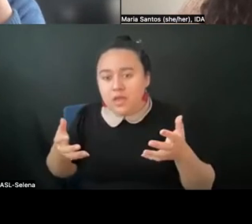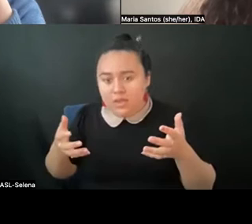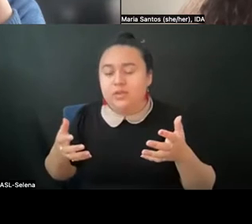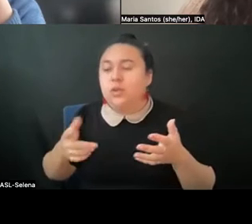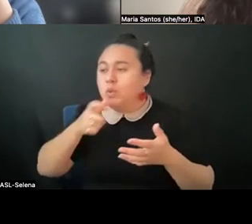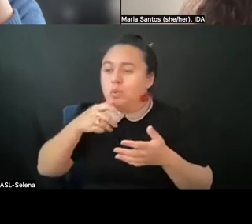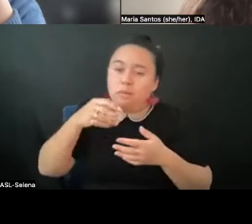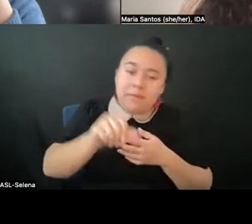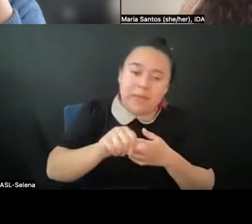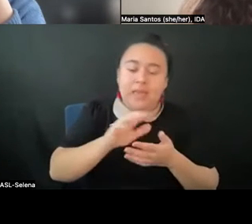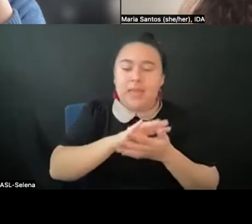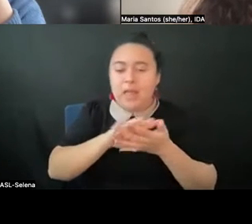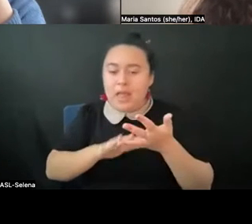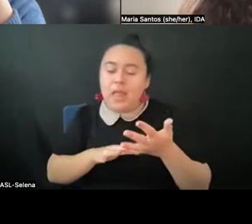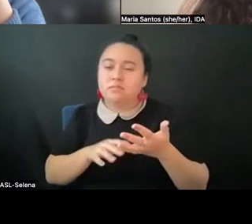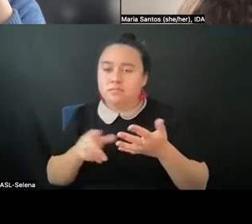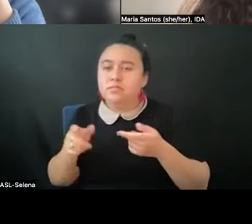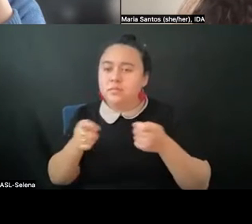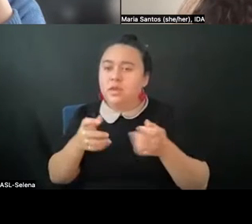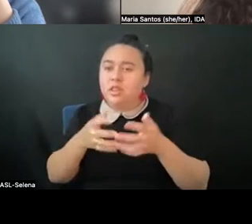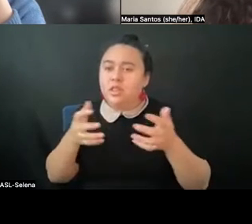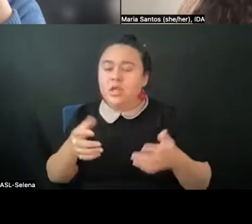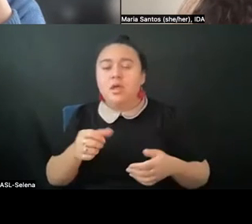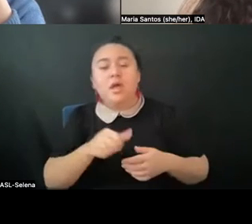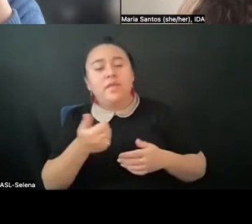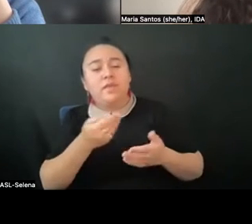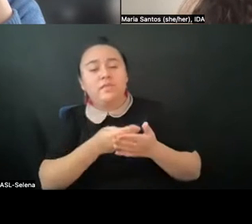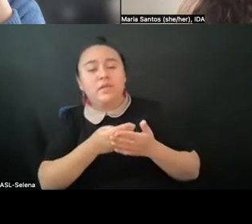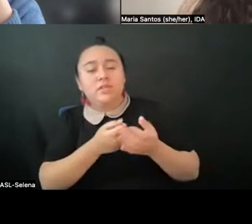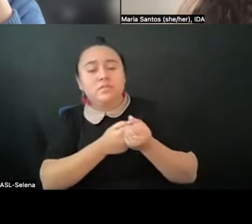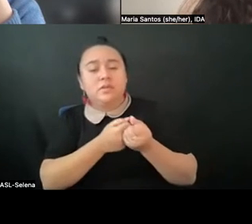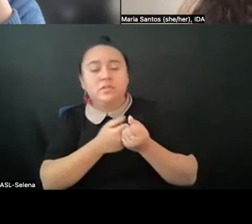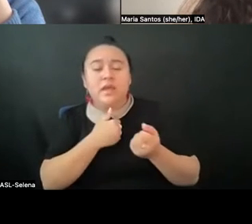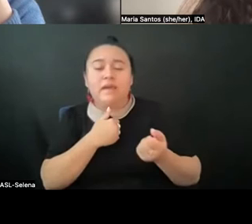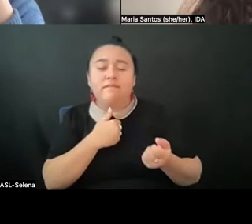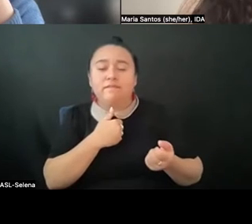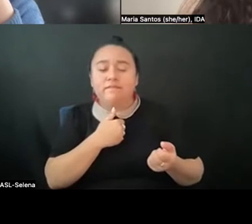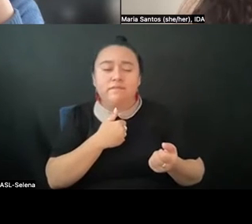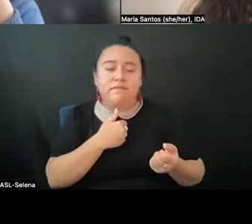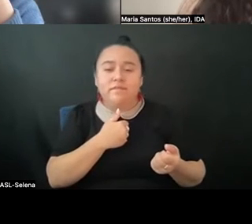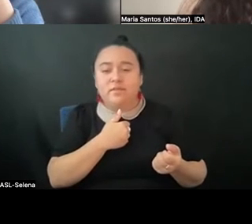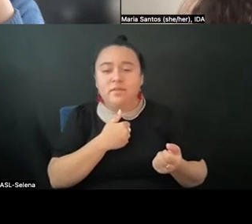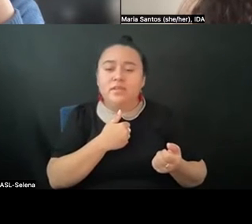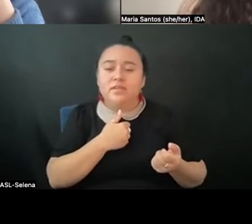And some fiscal sponsors only have sort of a soft level touch.